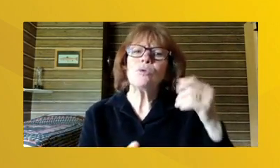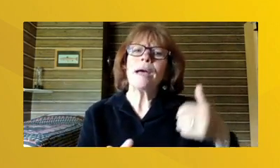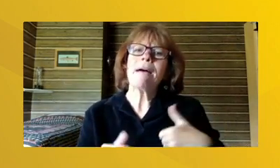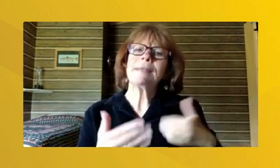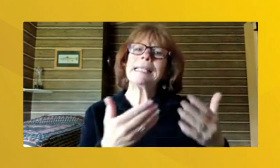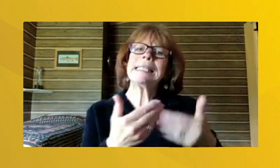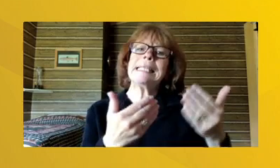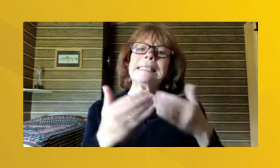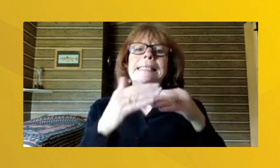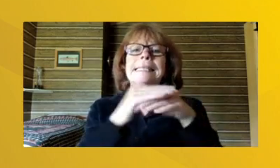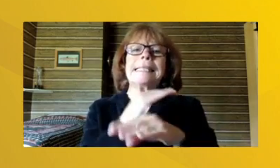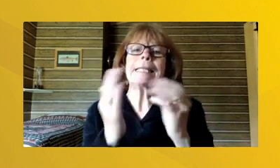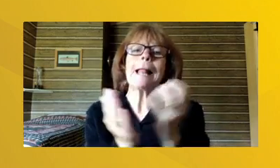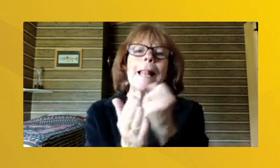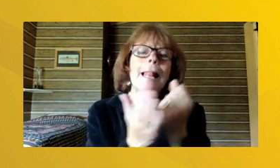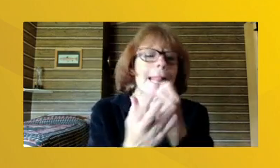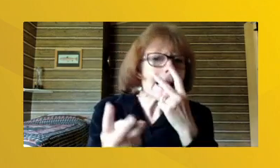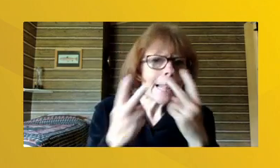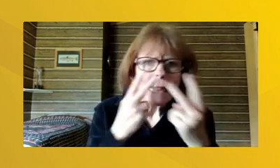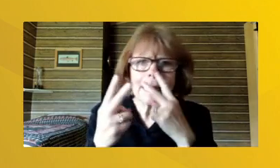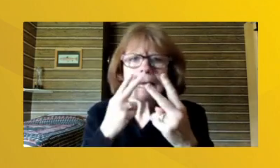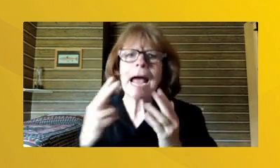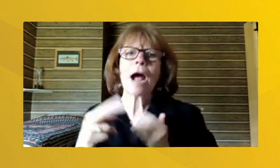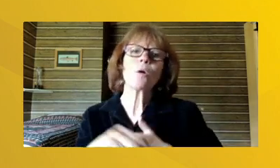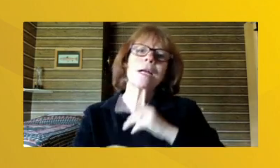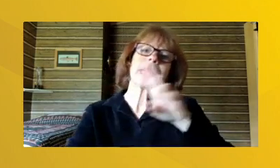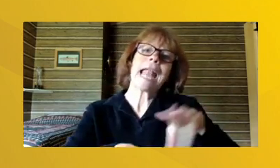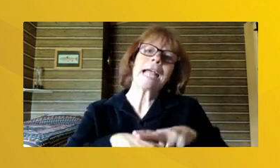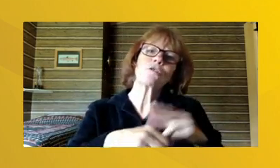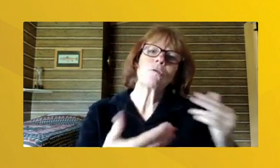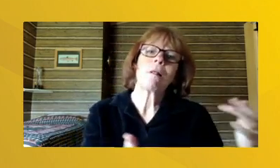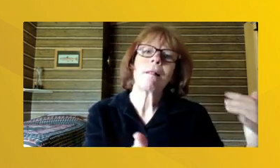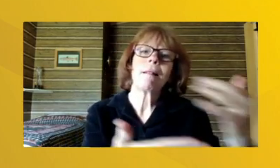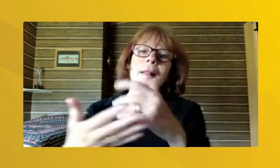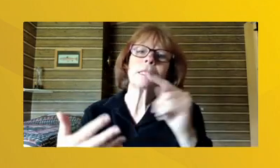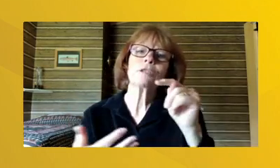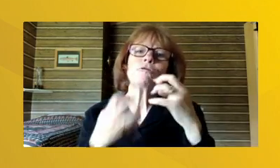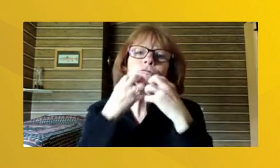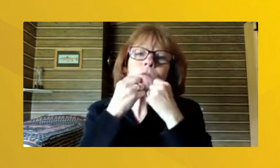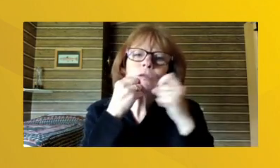So through the resources that we create, we seek to make these national treasures accessible